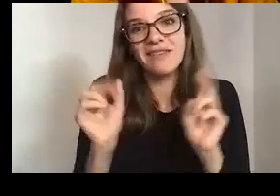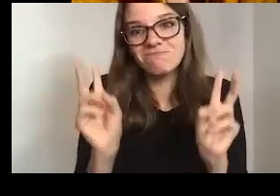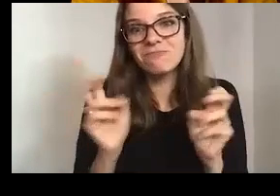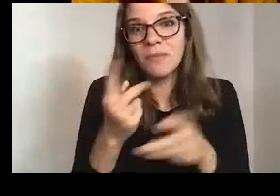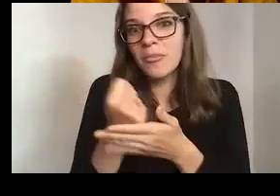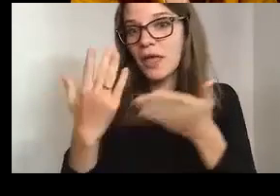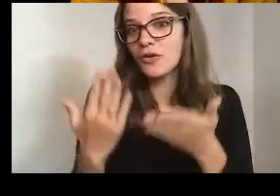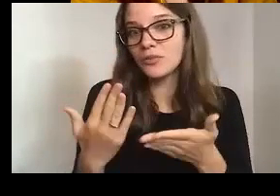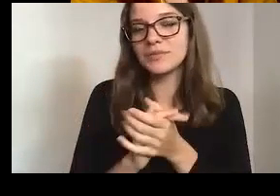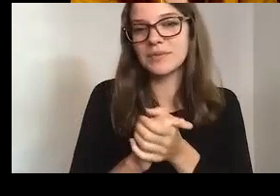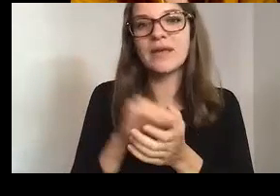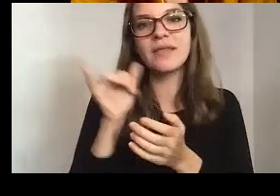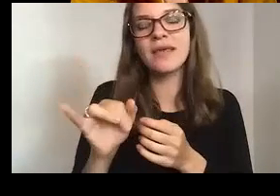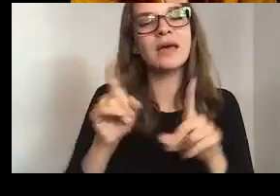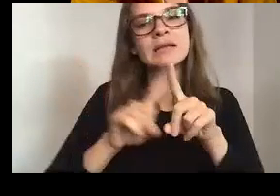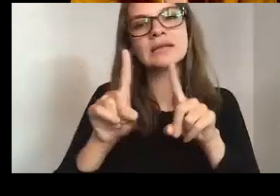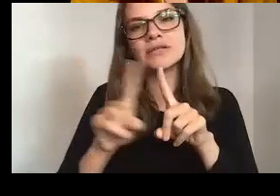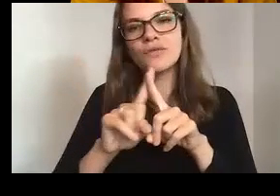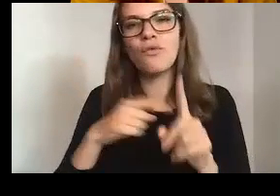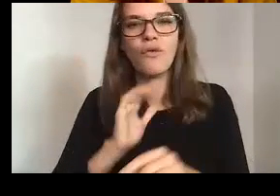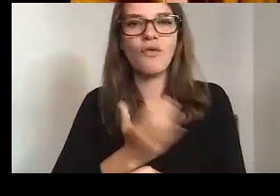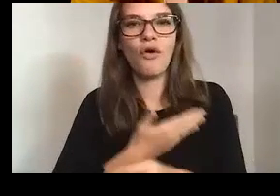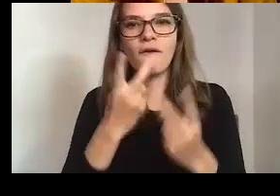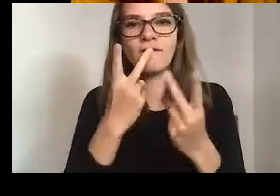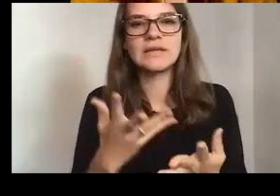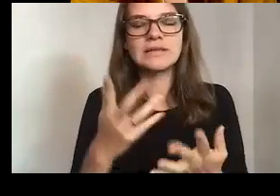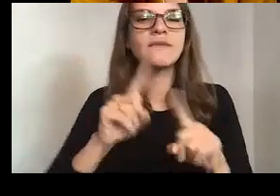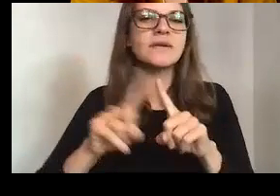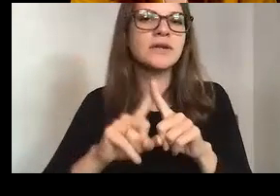and this has looked different for a number of our our visits so things like our and these